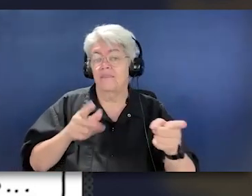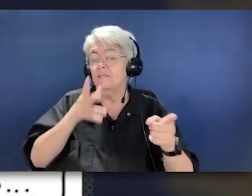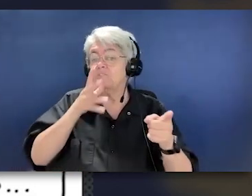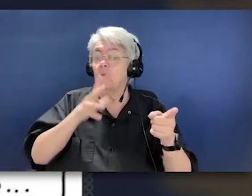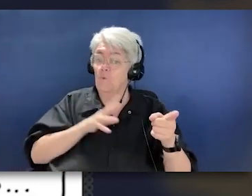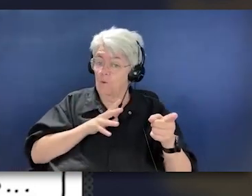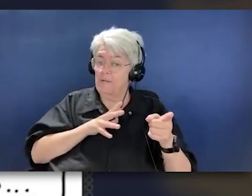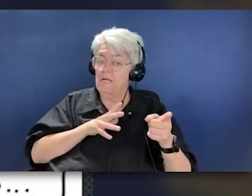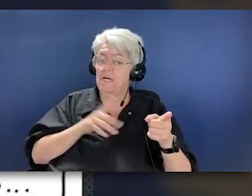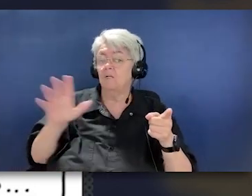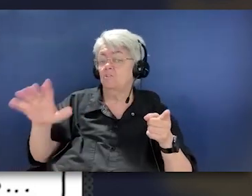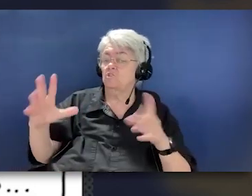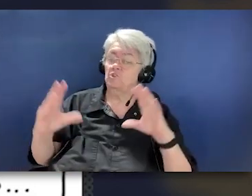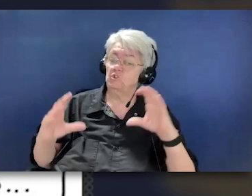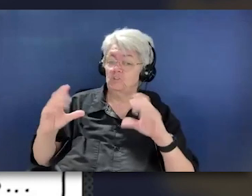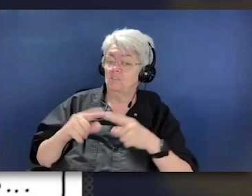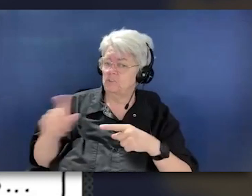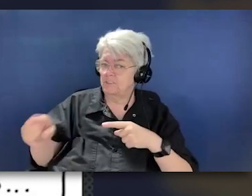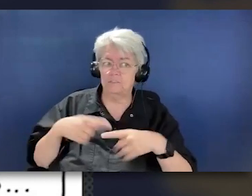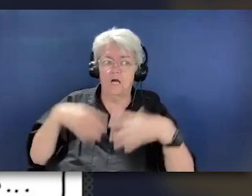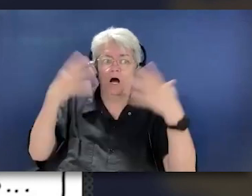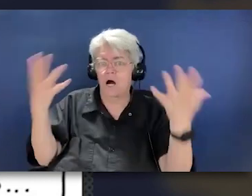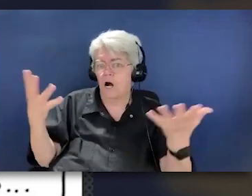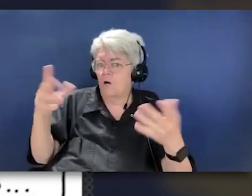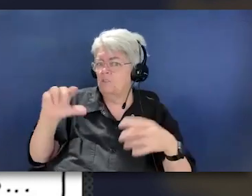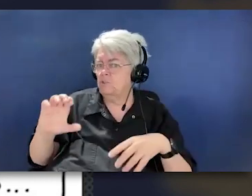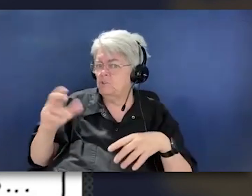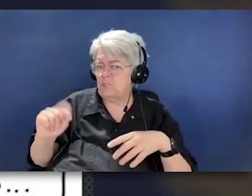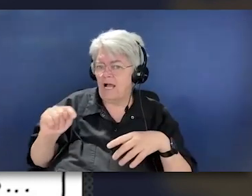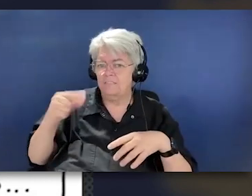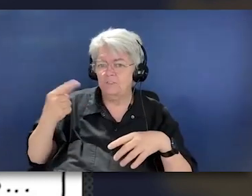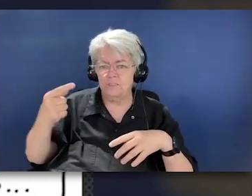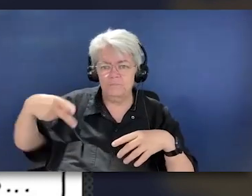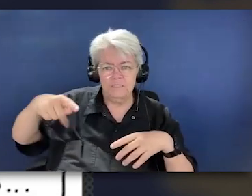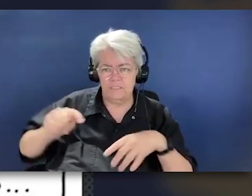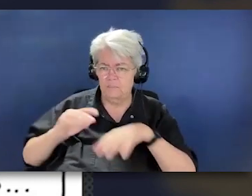there talking to someone and she says, "What’s going to be the impact of ChatGPT on our business,